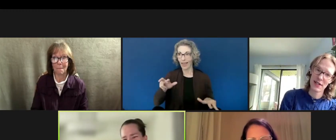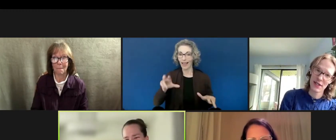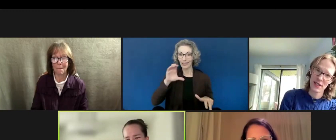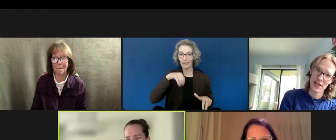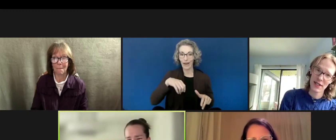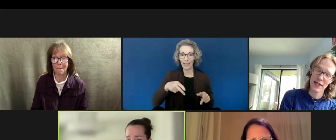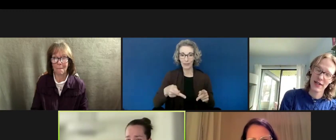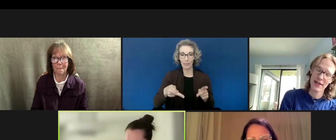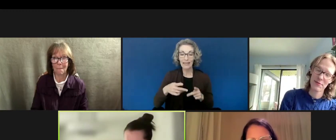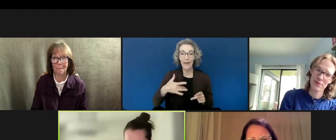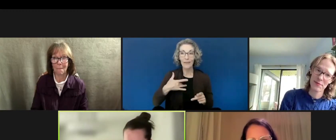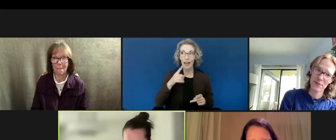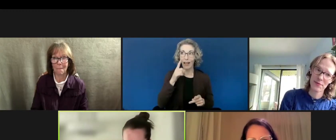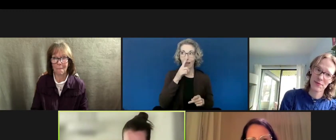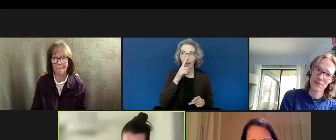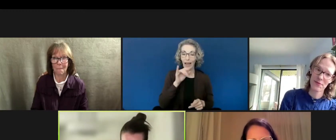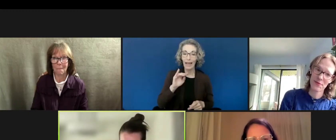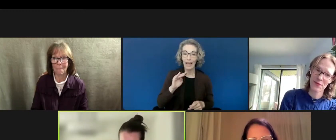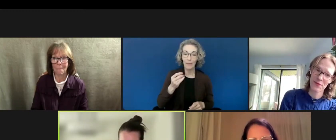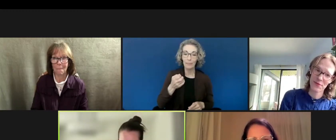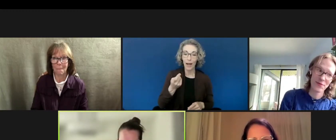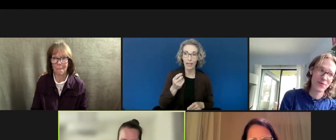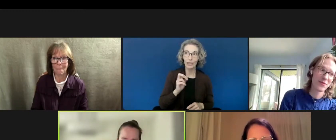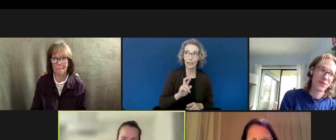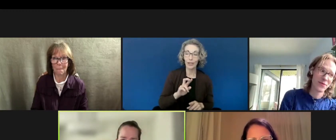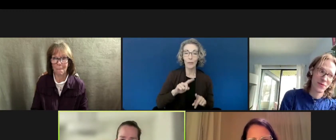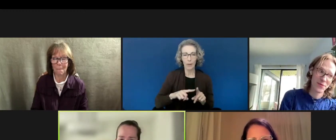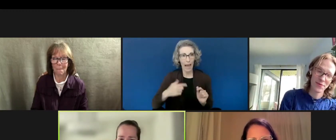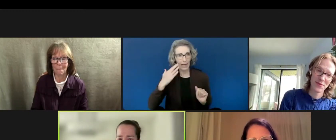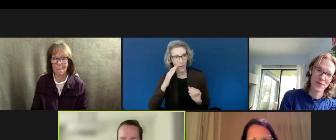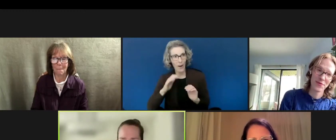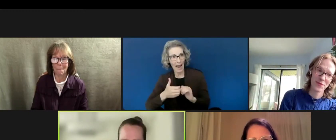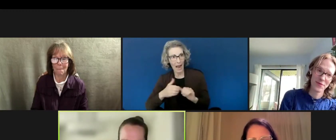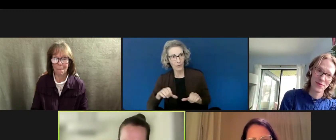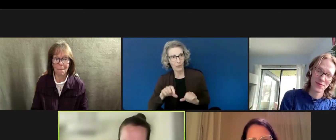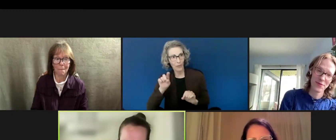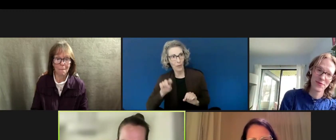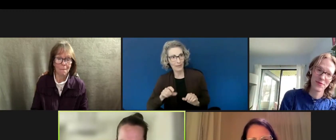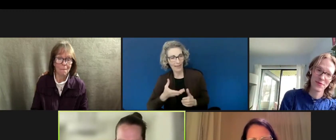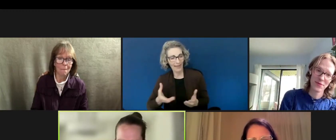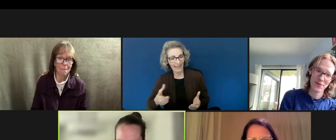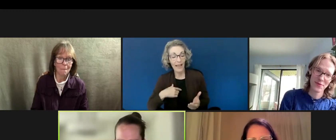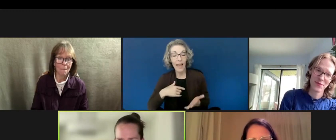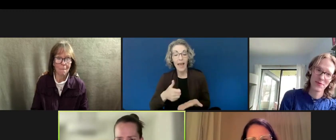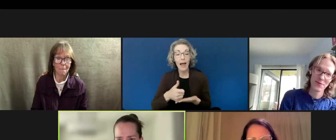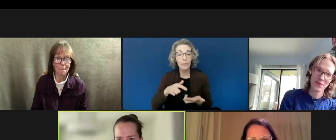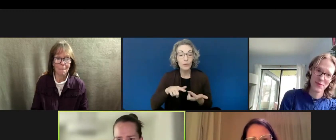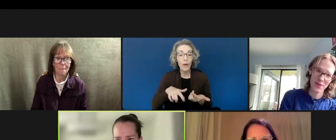But yet I know how to do these things, so it's really helpful to have that support.